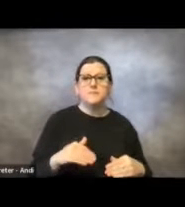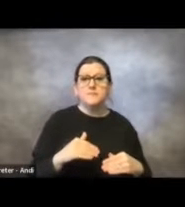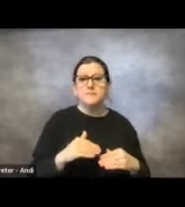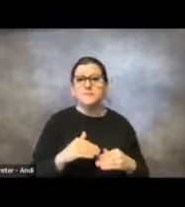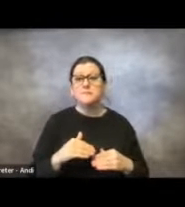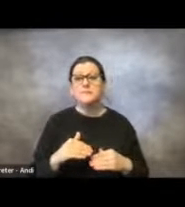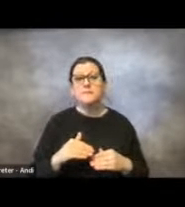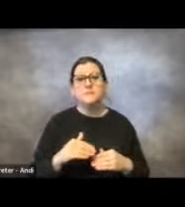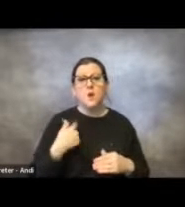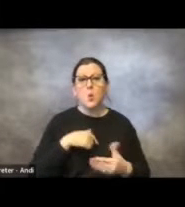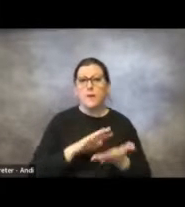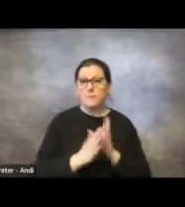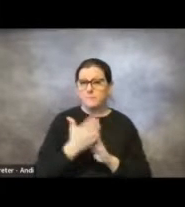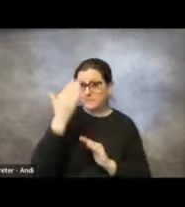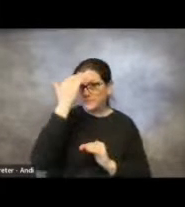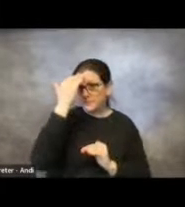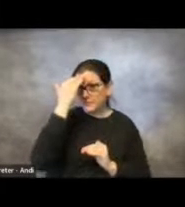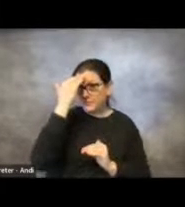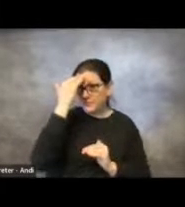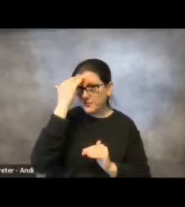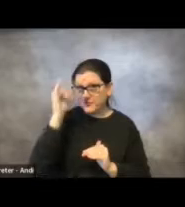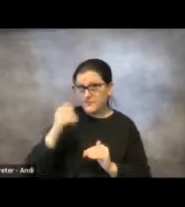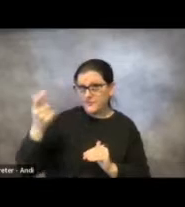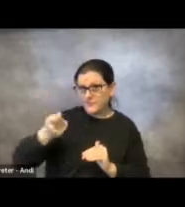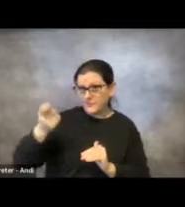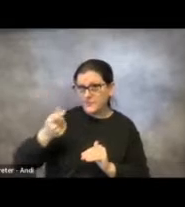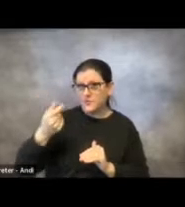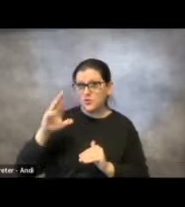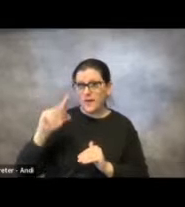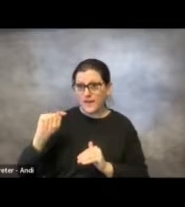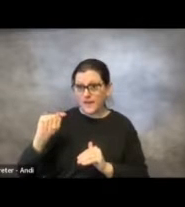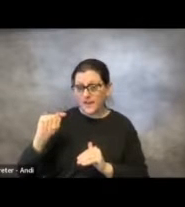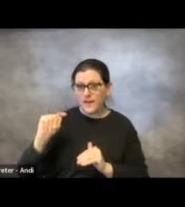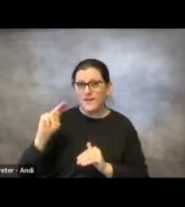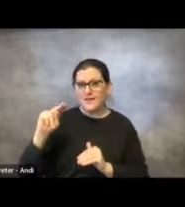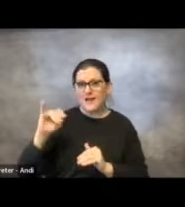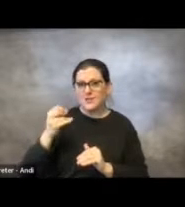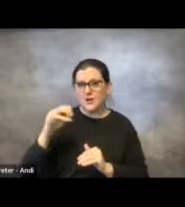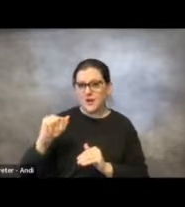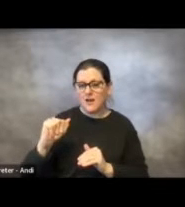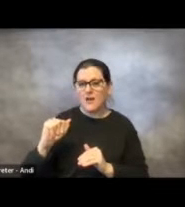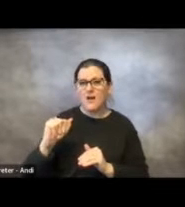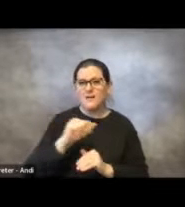we became aware of this, grant, NASHIA, and Zaida's work and all